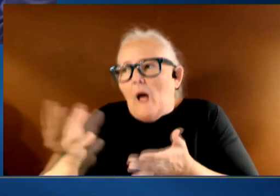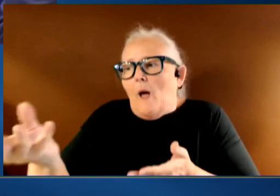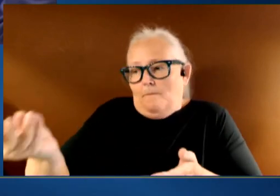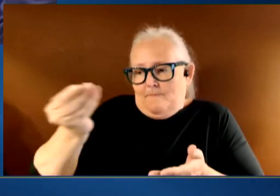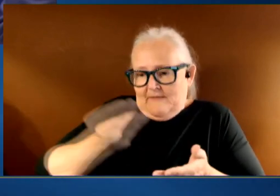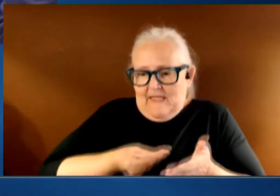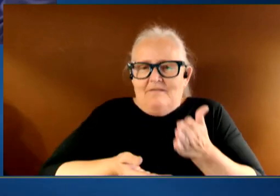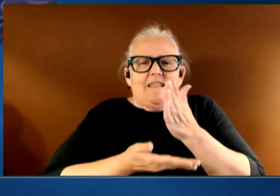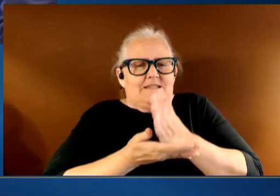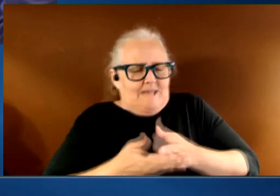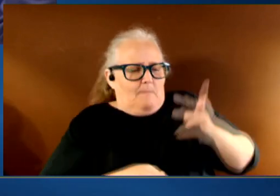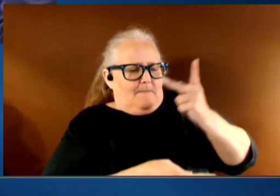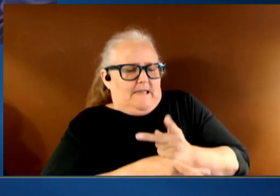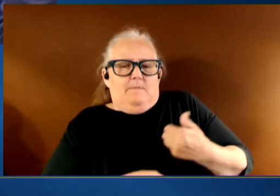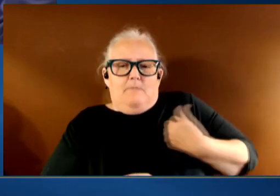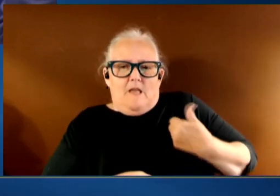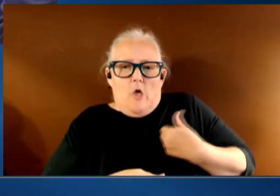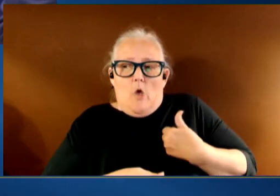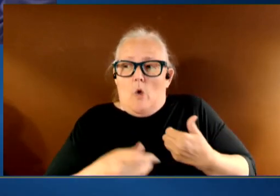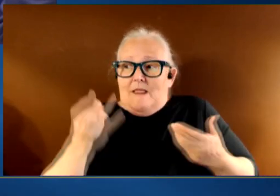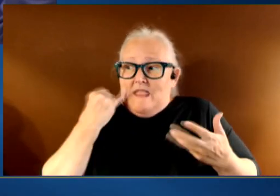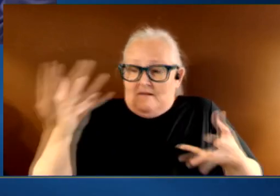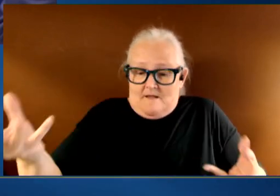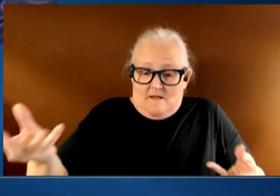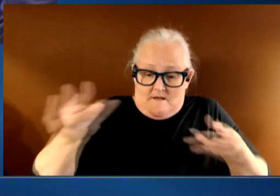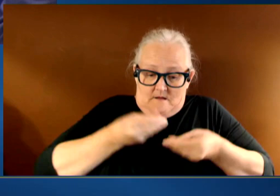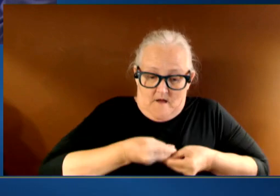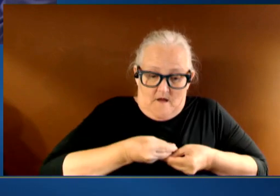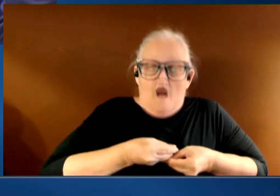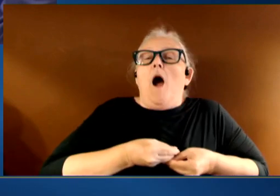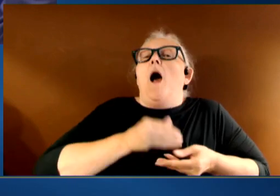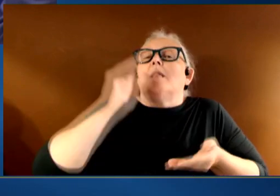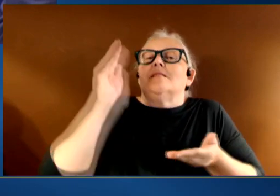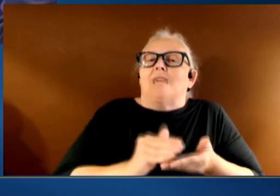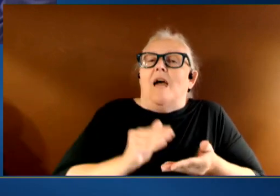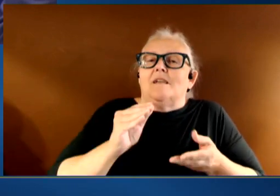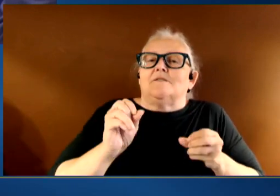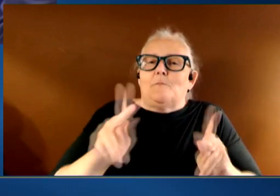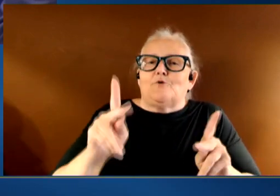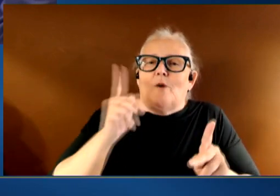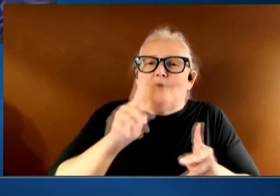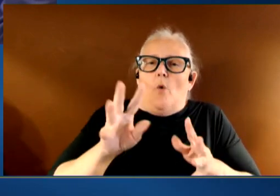if it's successful, there's a lower risk for graft-versus-host disease. So, we started -- I